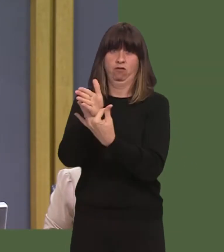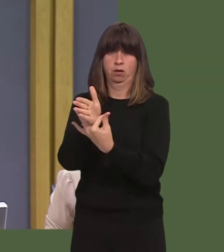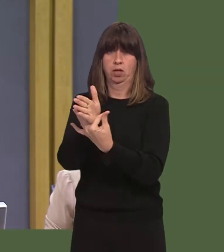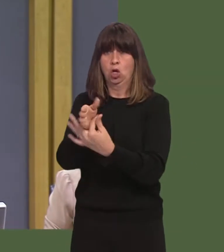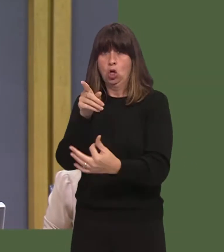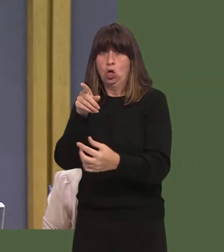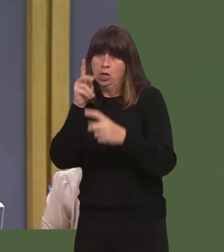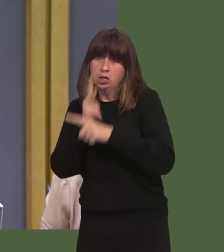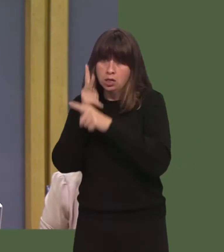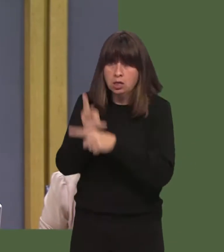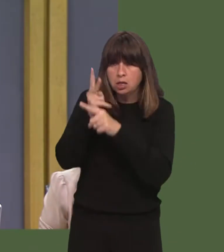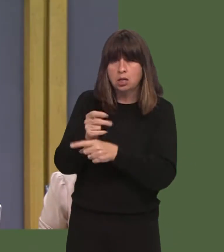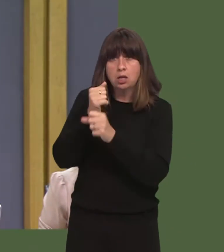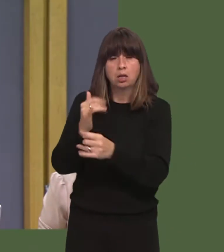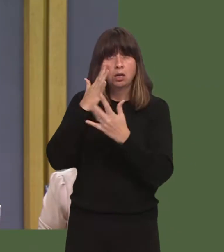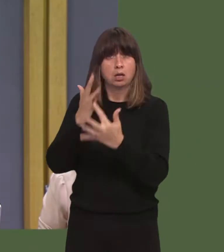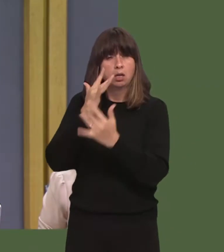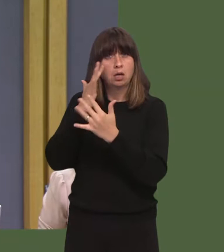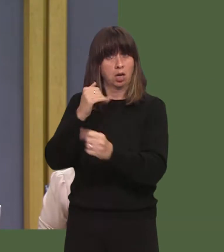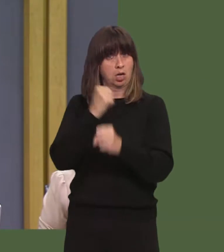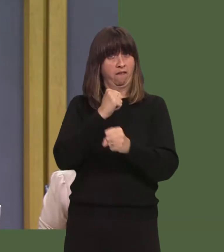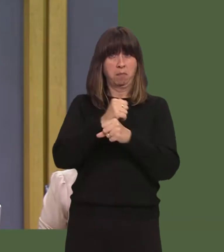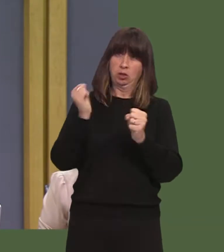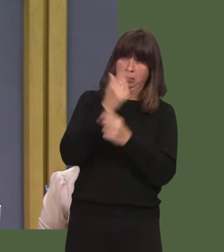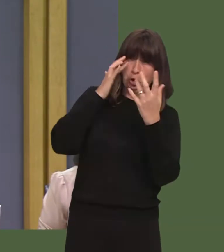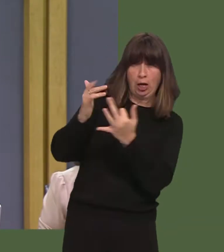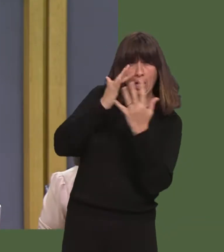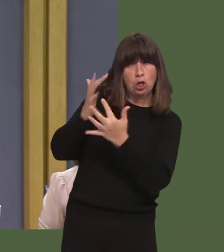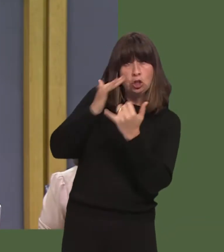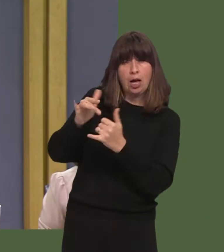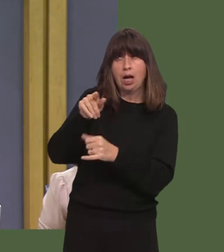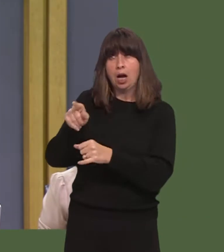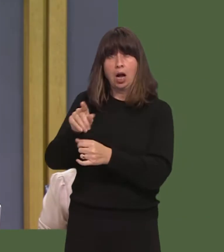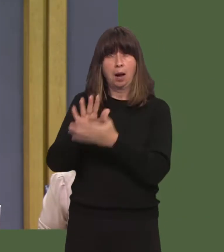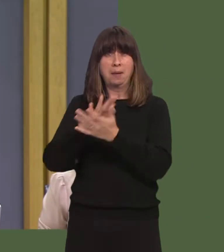That is 15 ambulances not available to help those desperately needing help elsewhere.